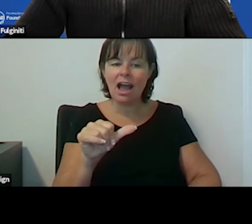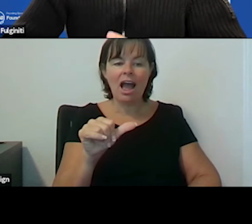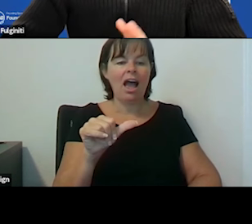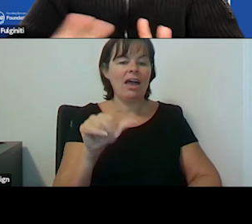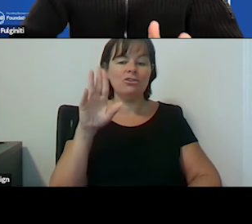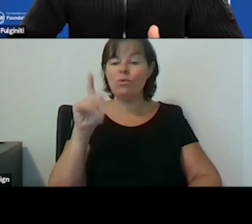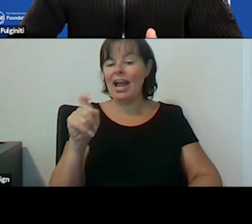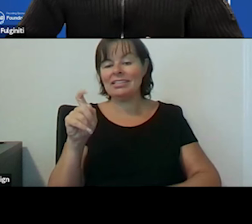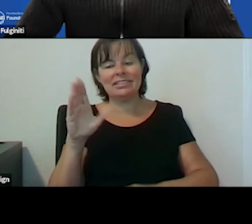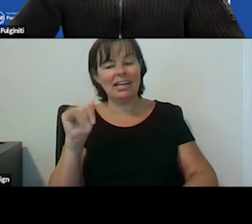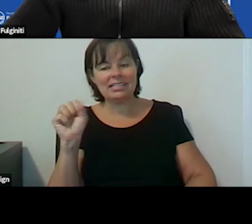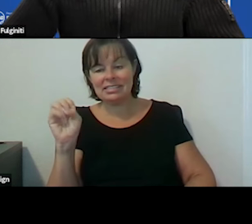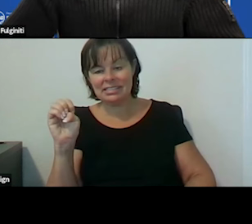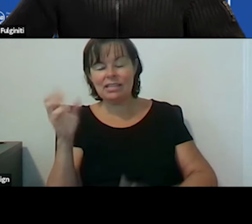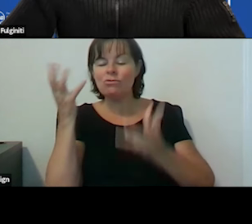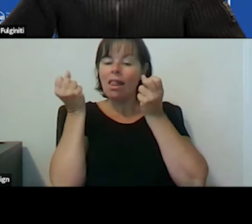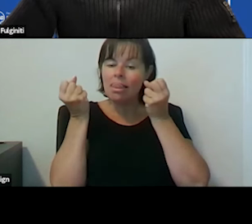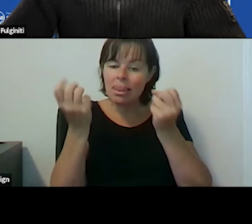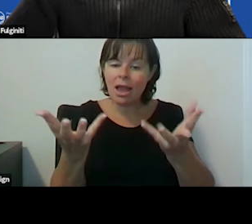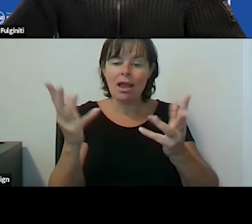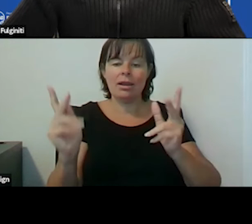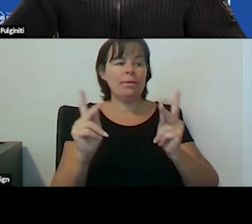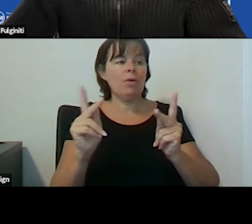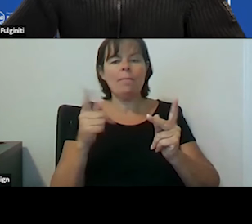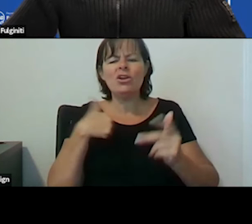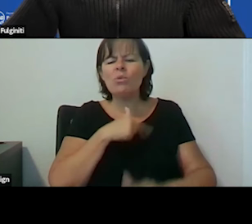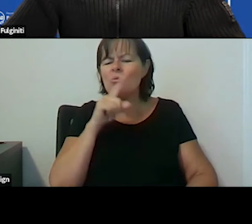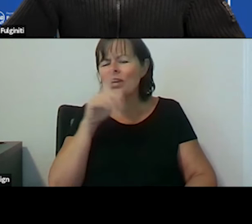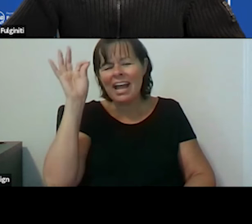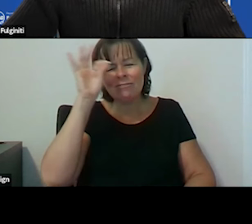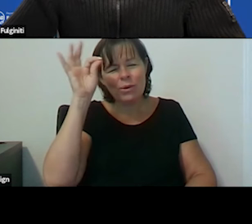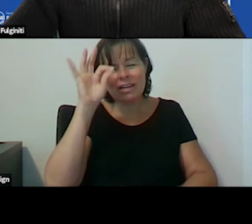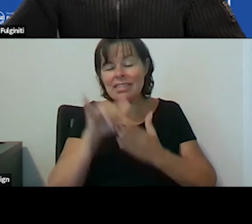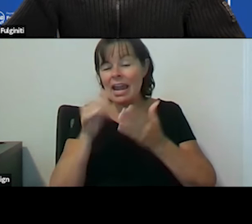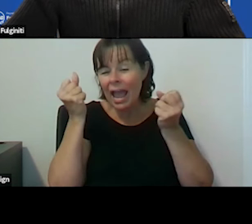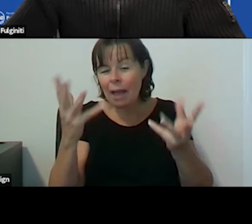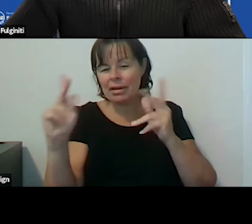we had no idea um from the design world how many people are accessing the the internet